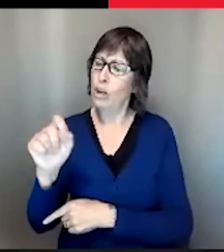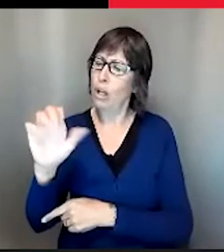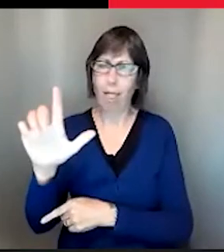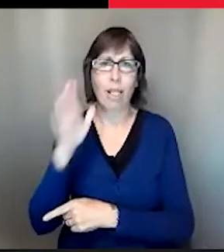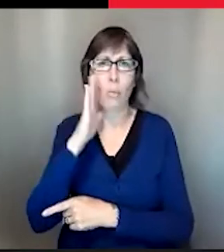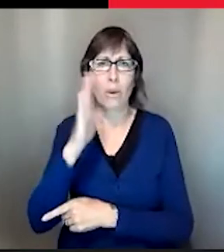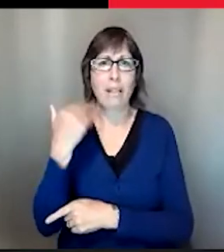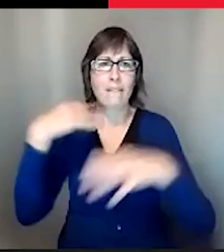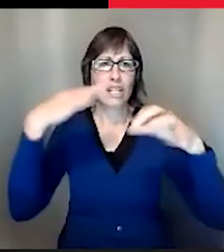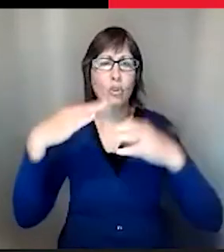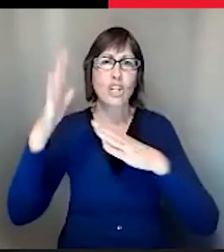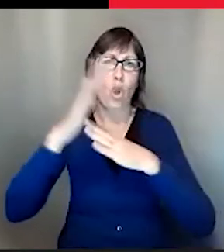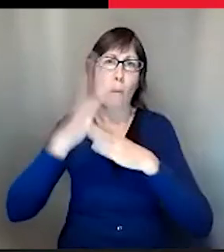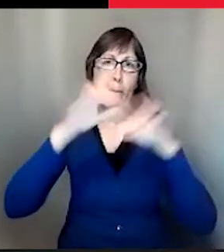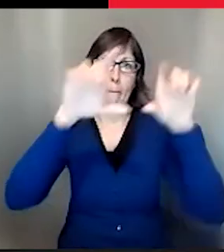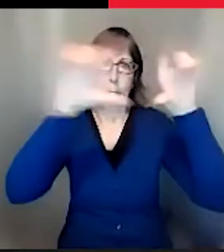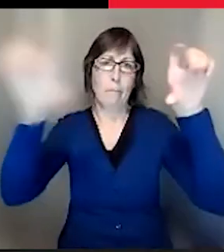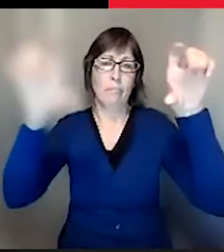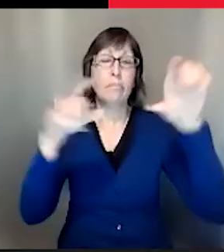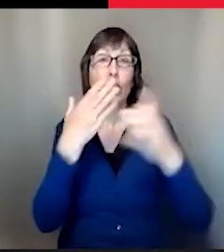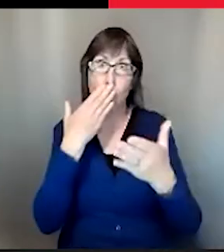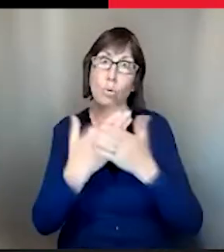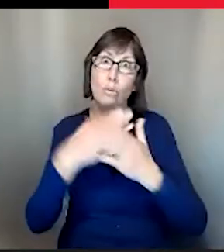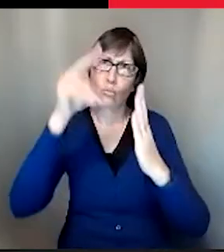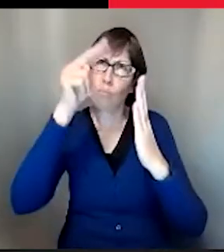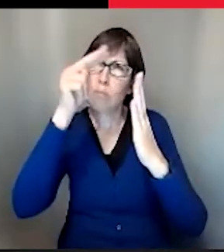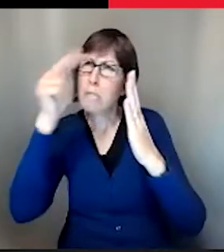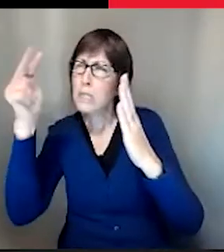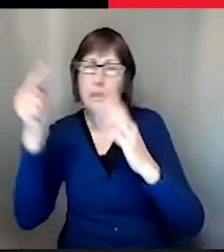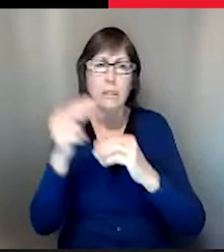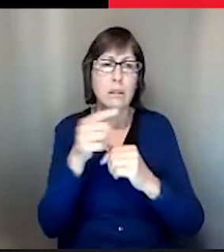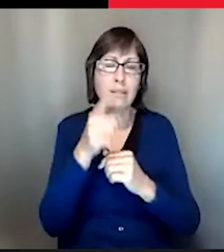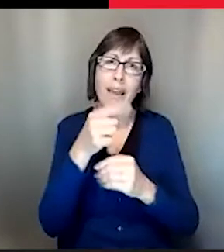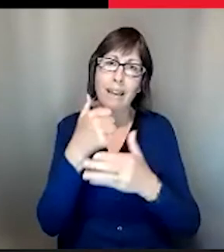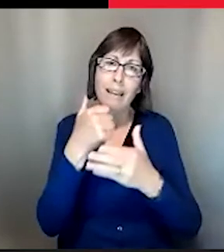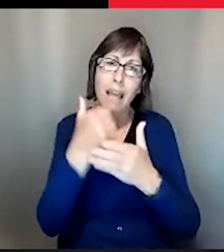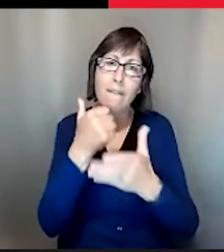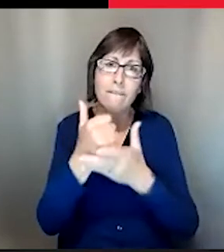top of the page. It’s good to read these instructions as they have helpful tips and links.